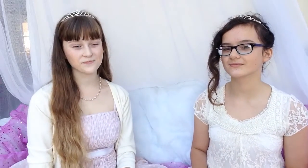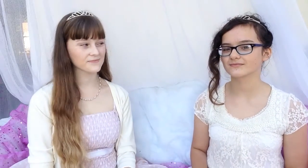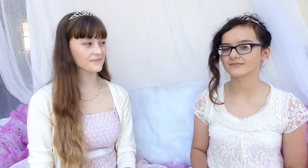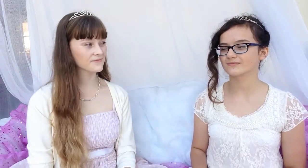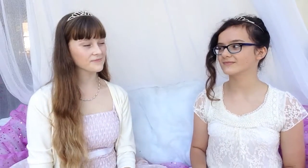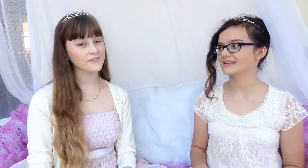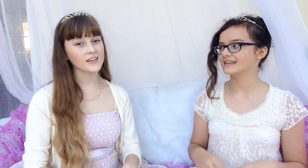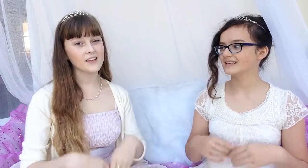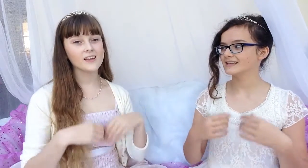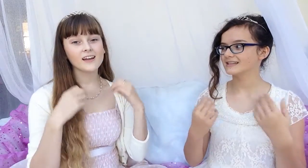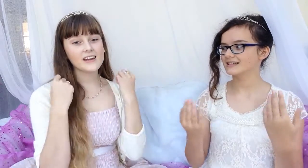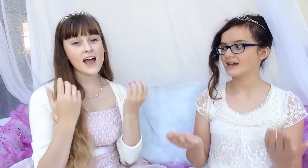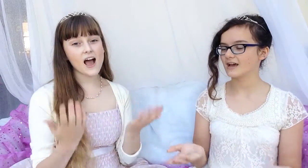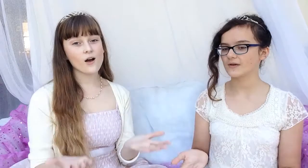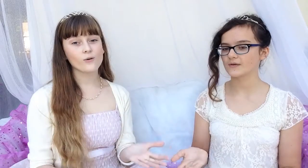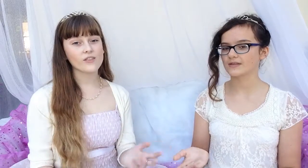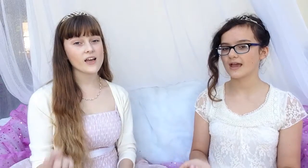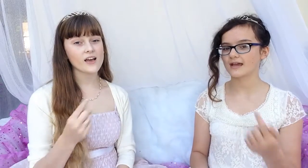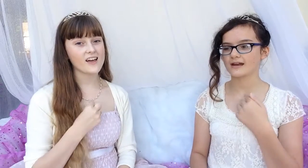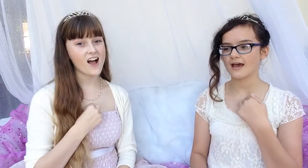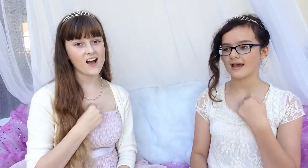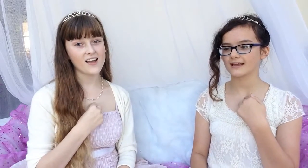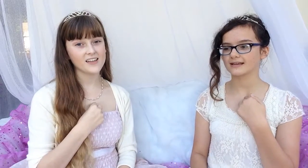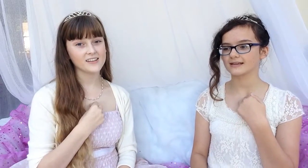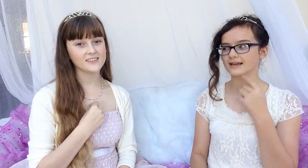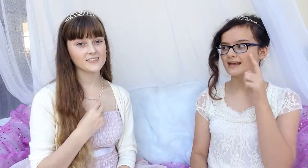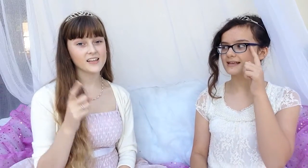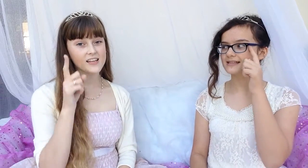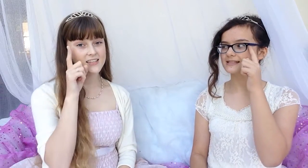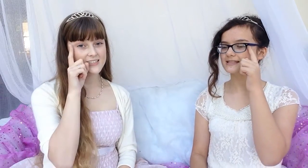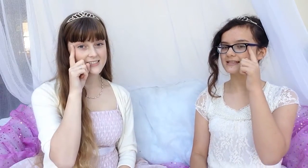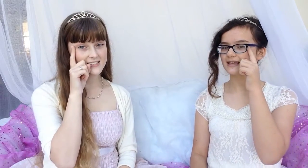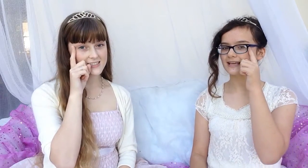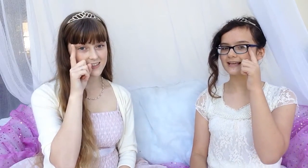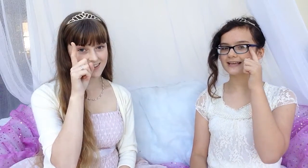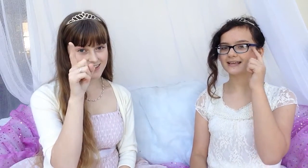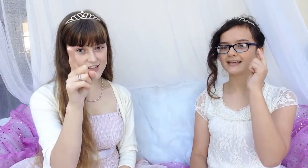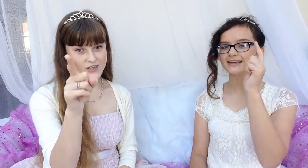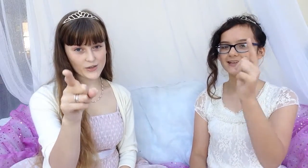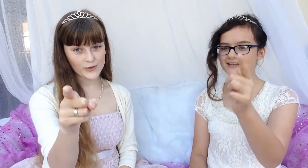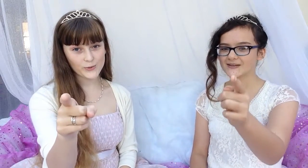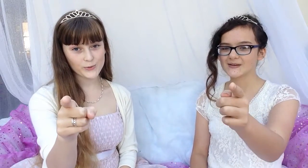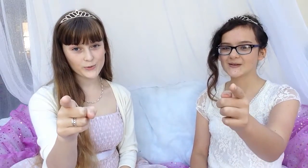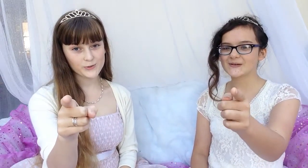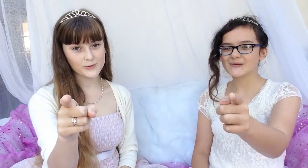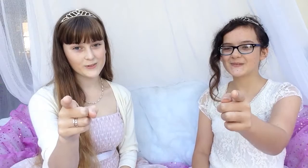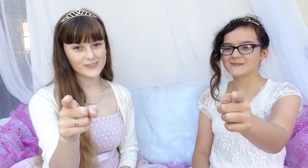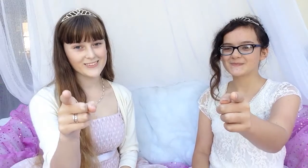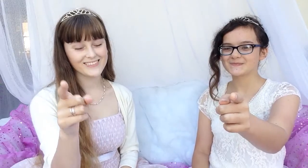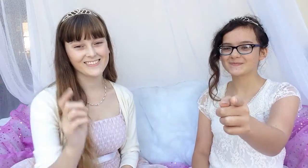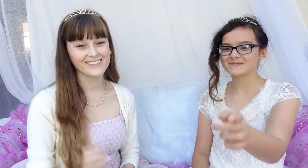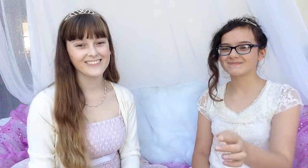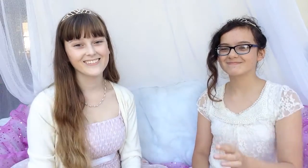Now that I see you